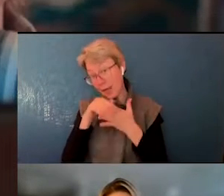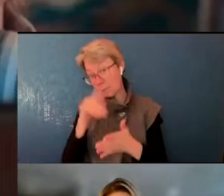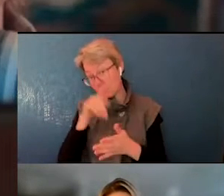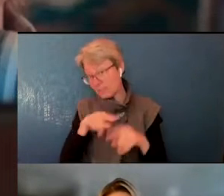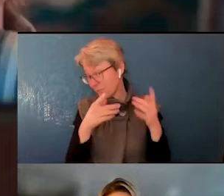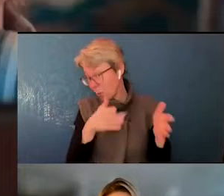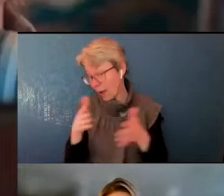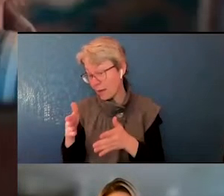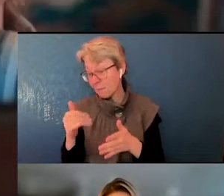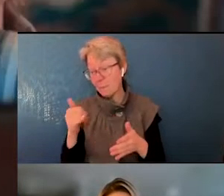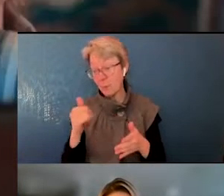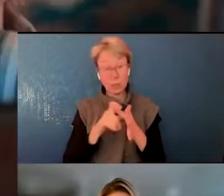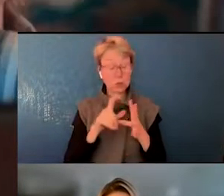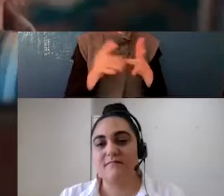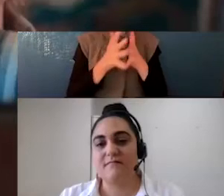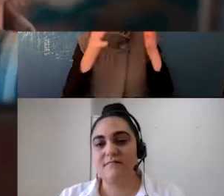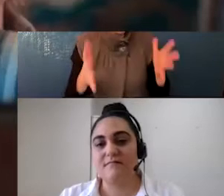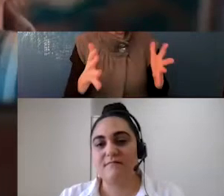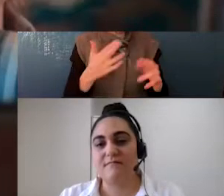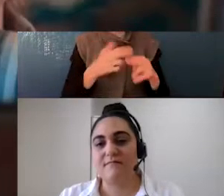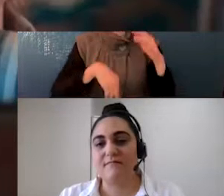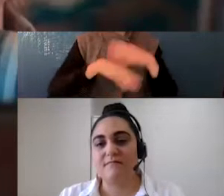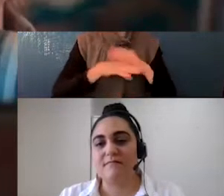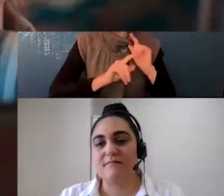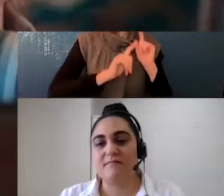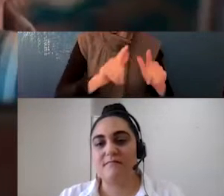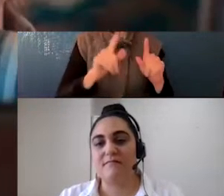do a lot run a whole case for someone or we may be able to do a little bit give a little bit of